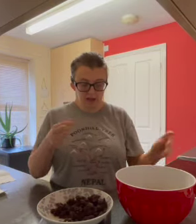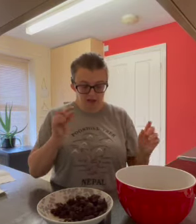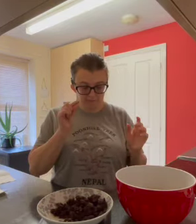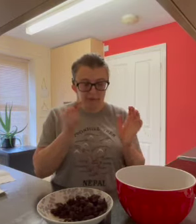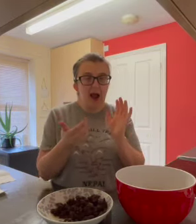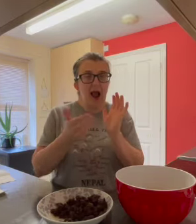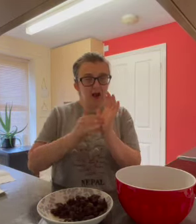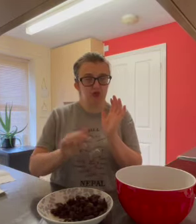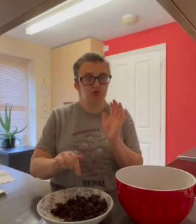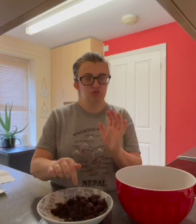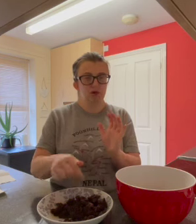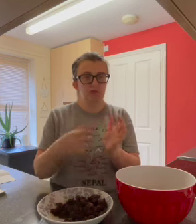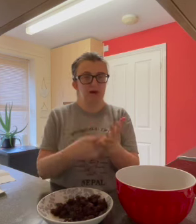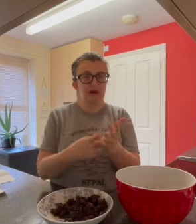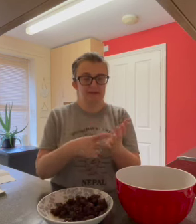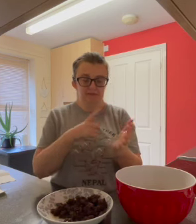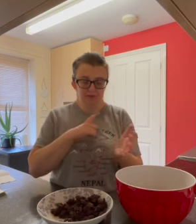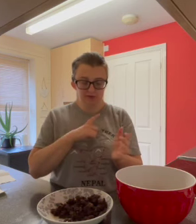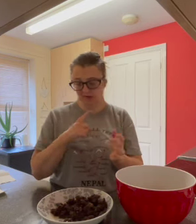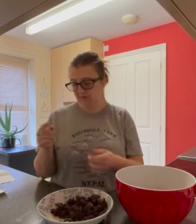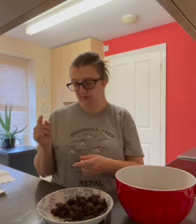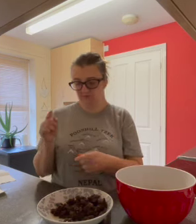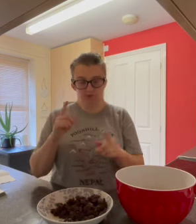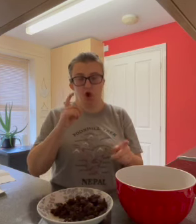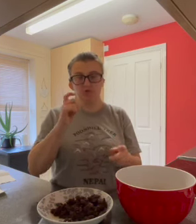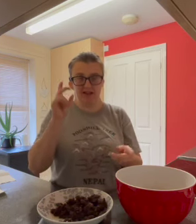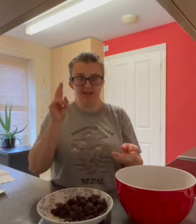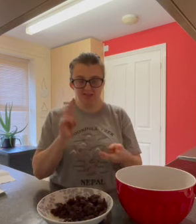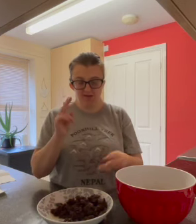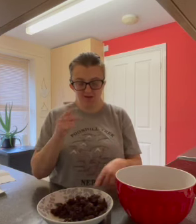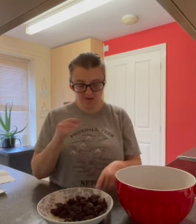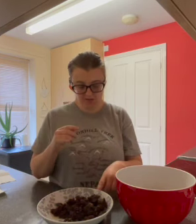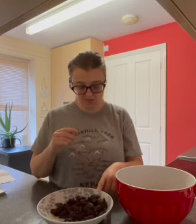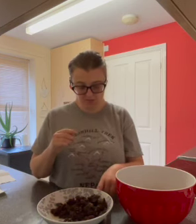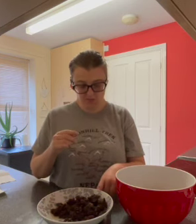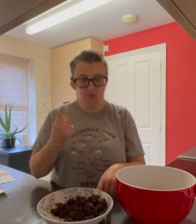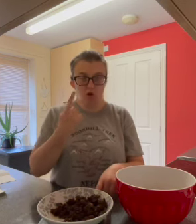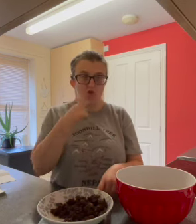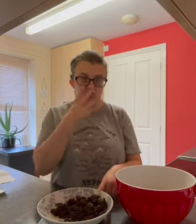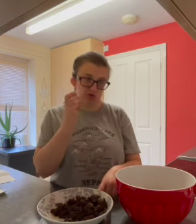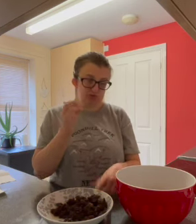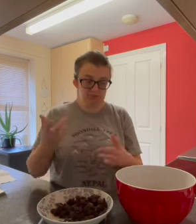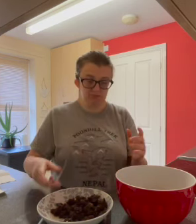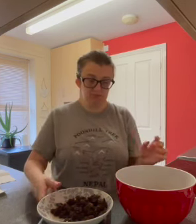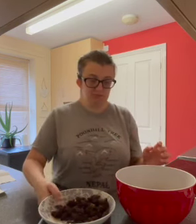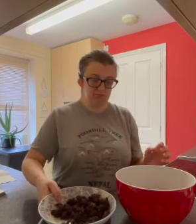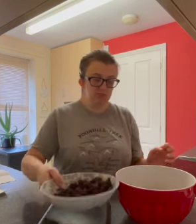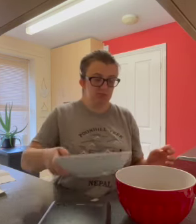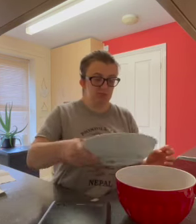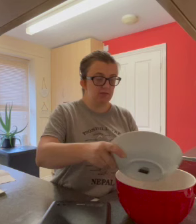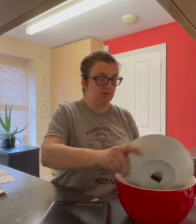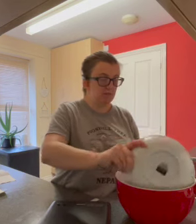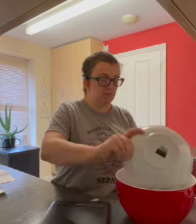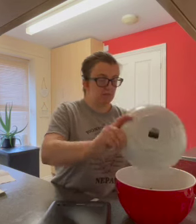I added bit more of Raisin because of less Currants. 130g,